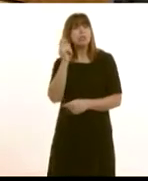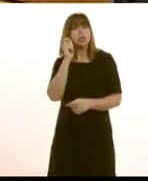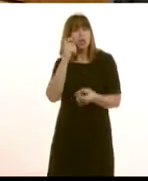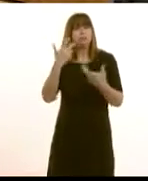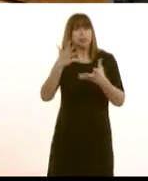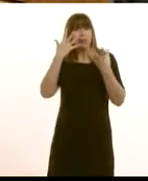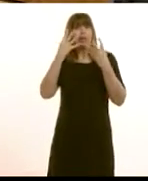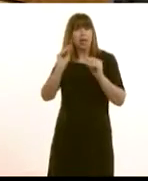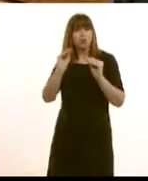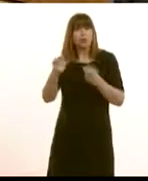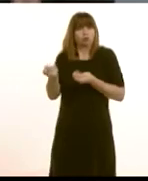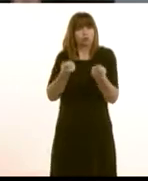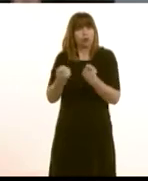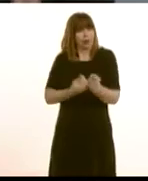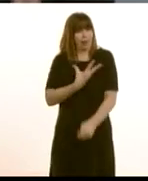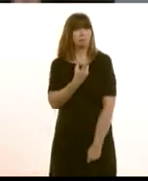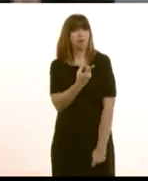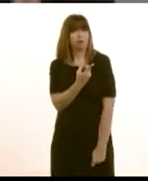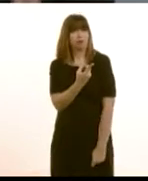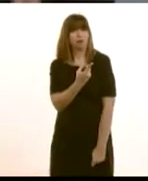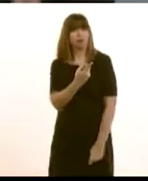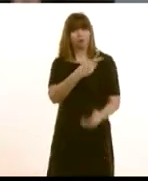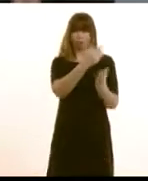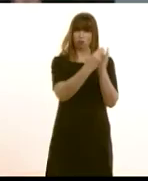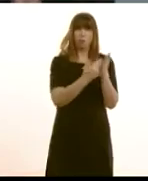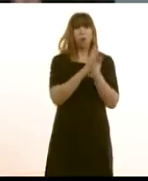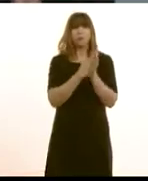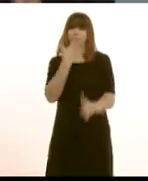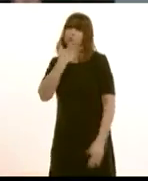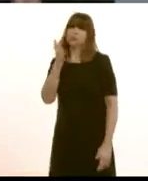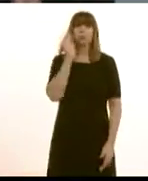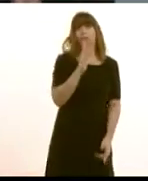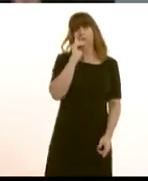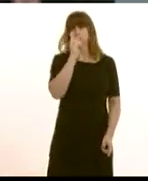here in Wales, do you not think this report is a damning indictment of your failure to